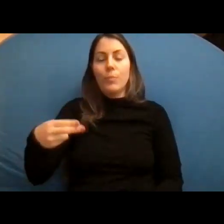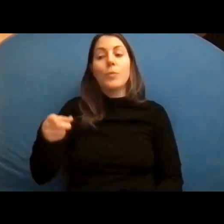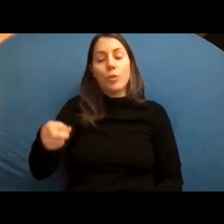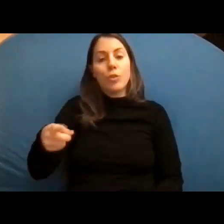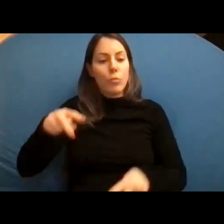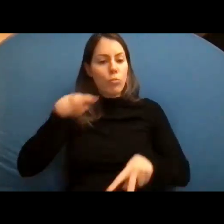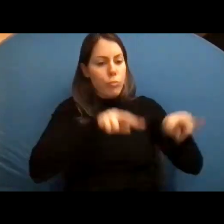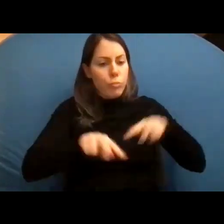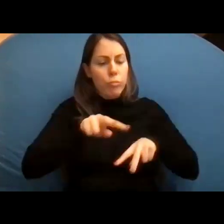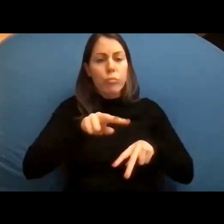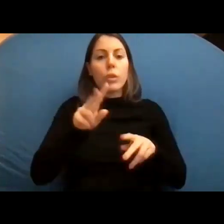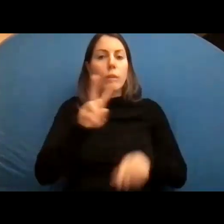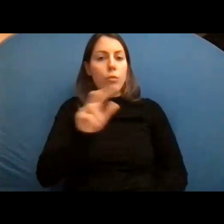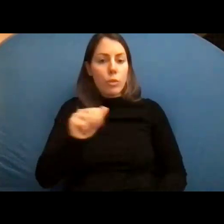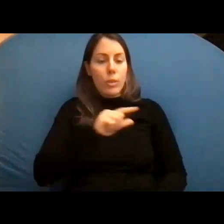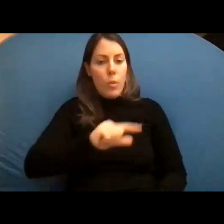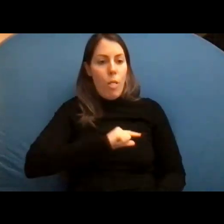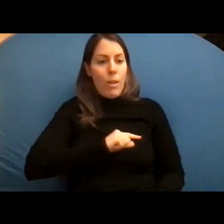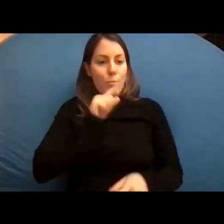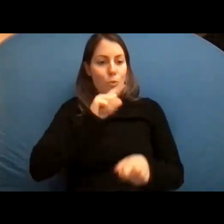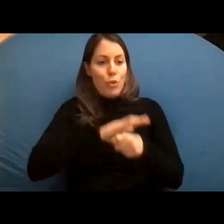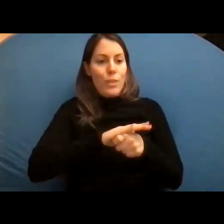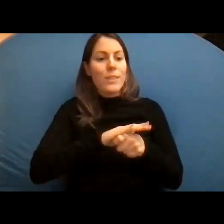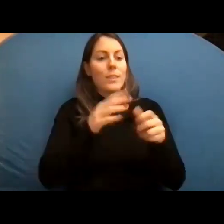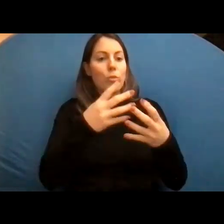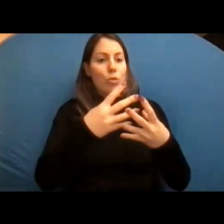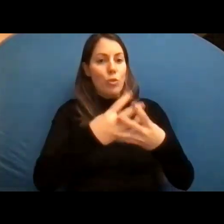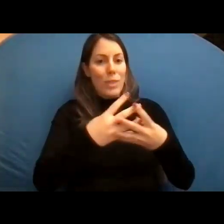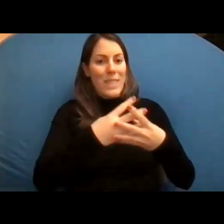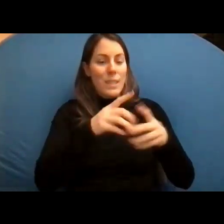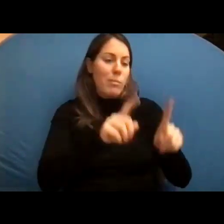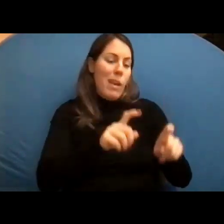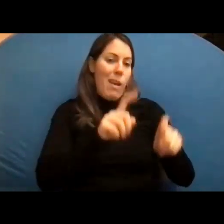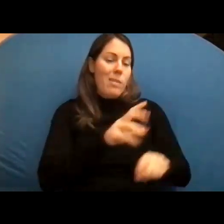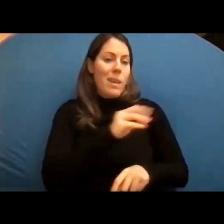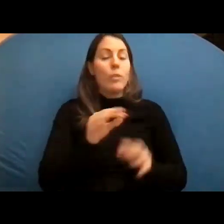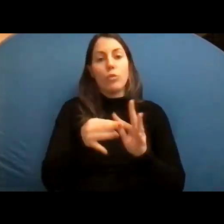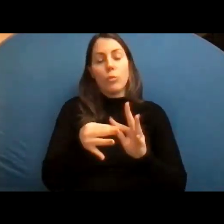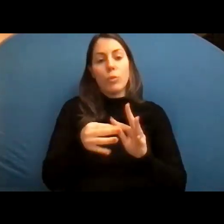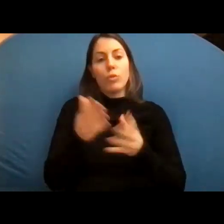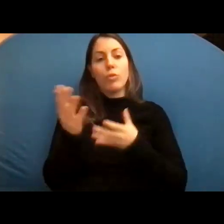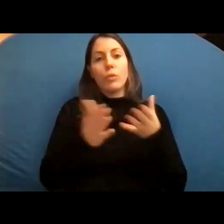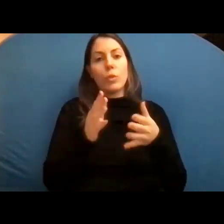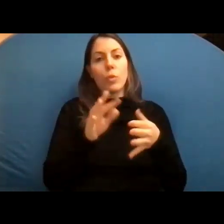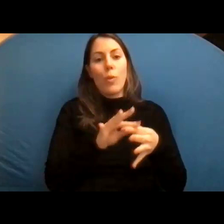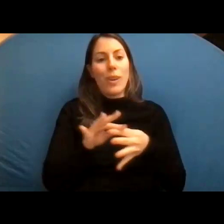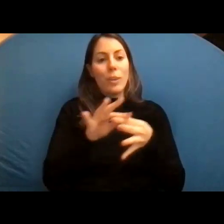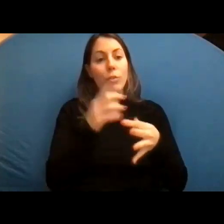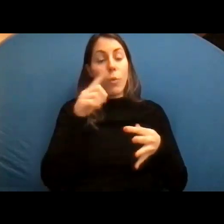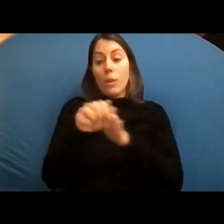Manager at the Virginia Department for the Deaf and Hard of Hearing, overseeing the Virginia quality assurance screening and